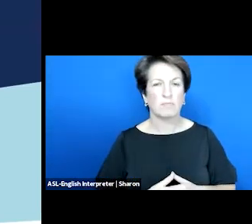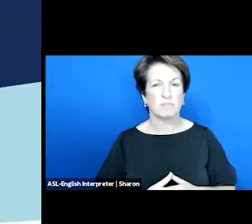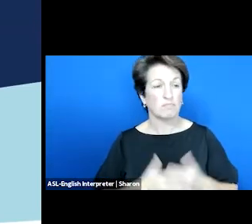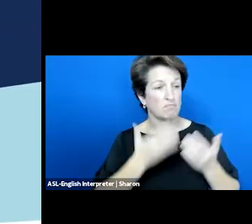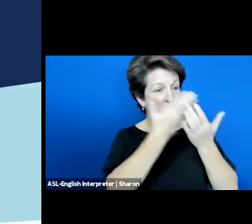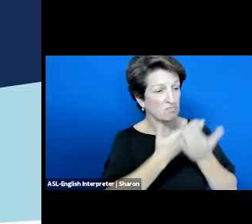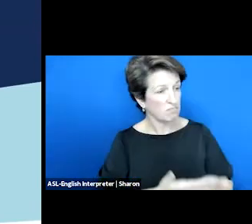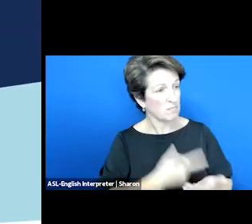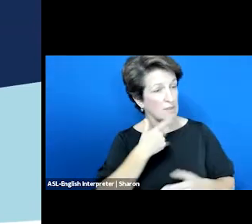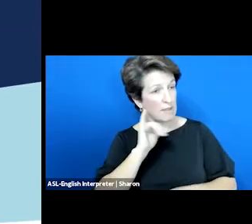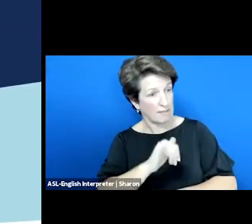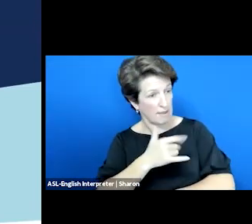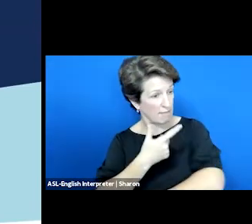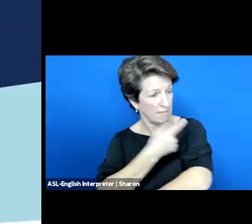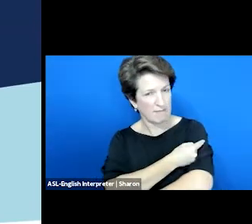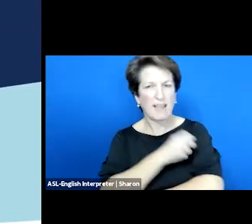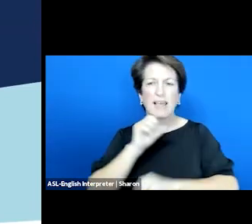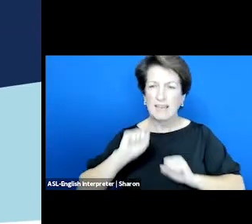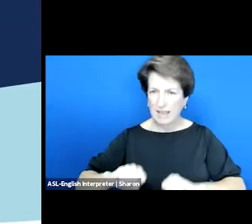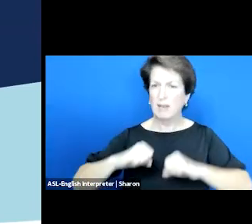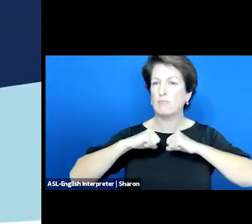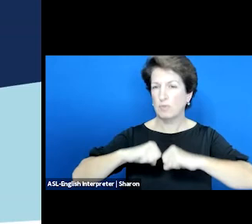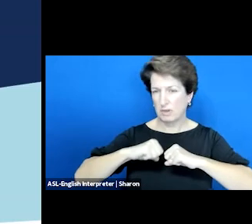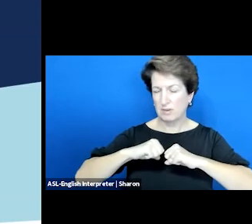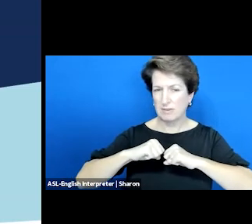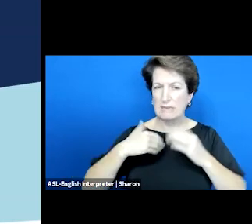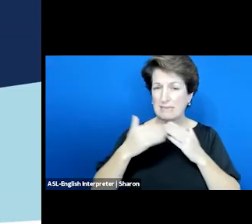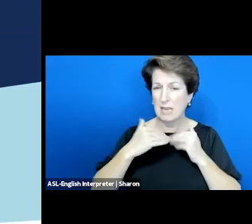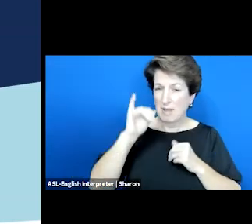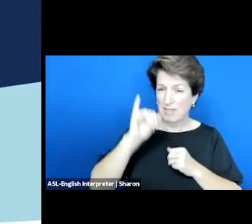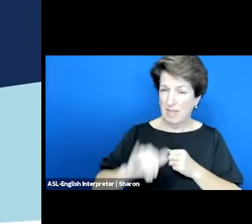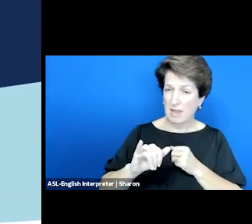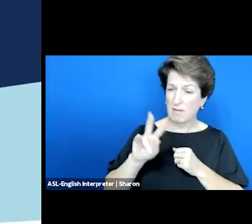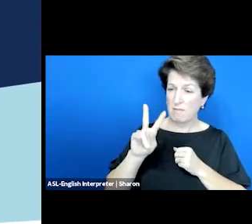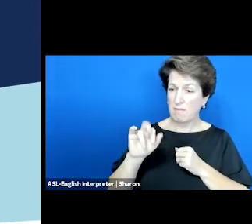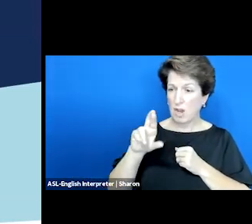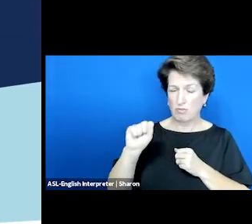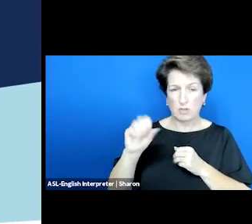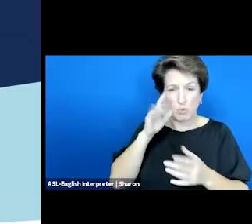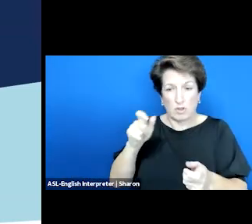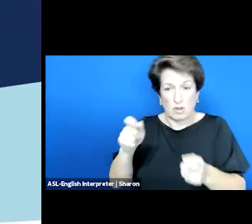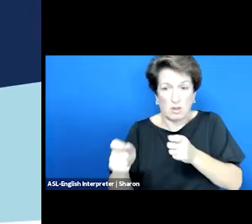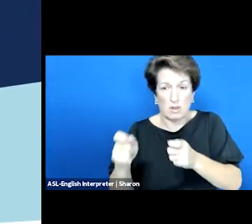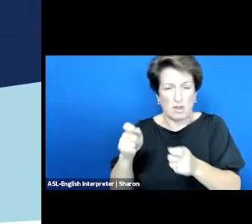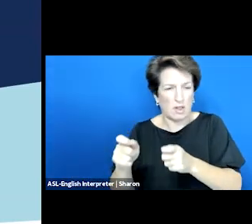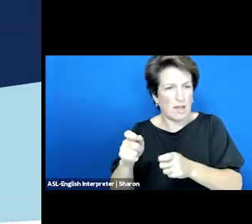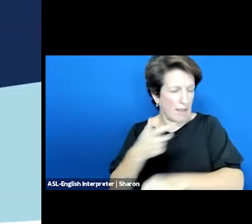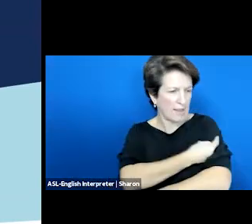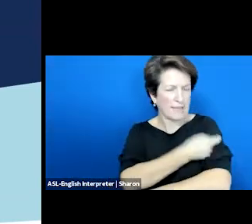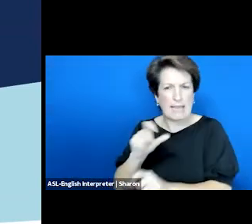DNA, and that's not something that happens because mRNA never